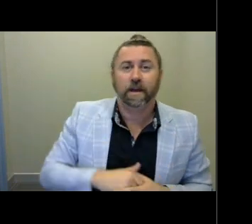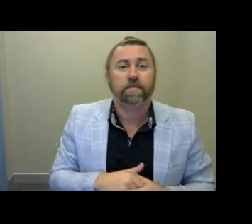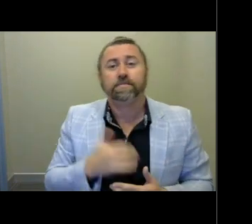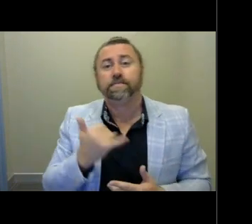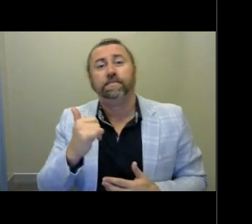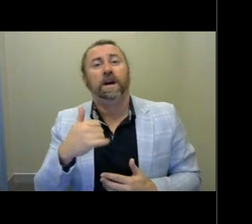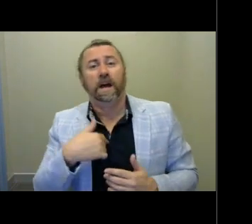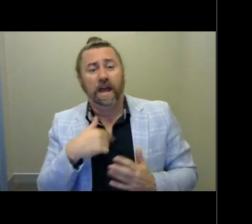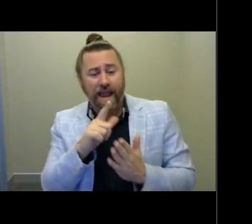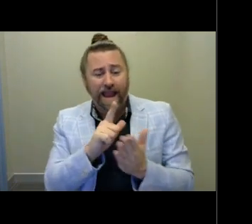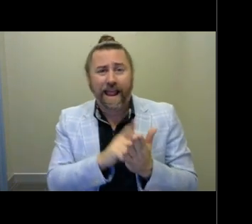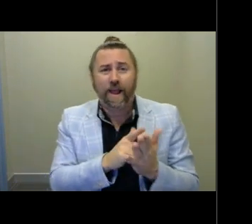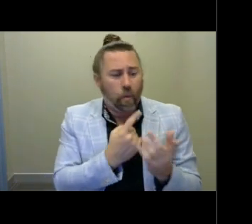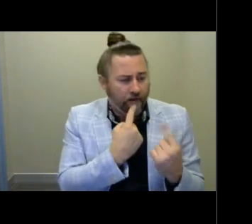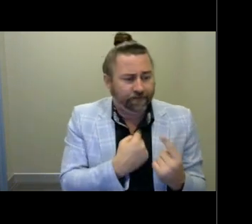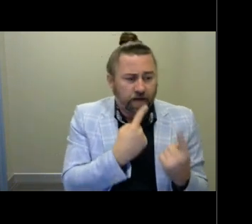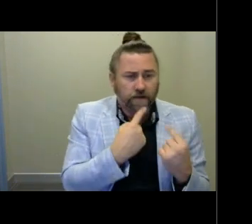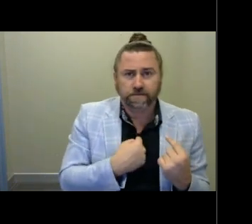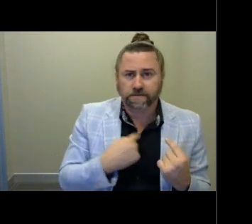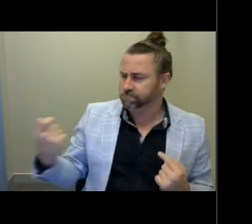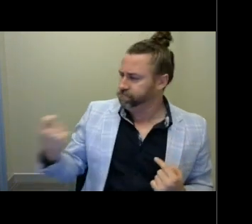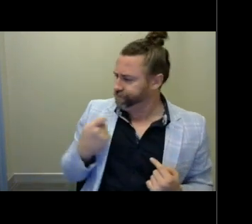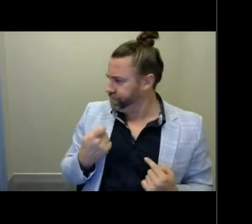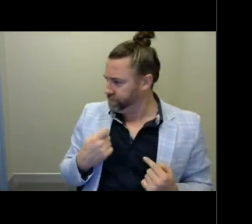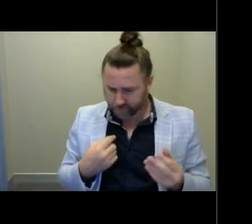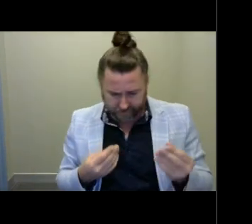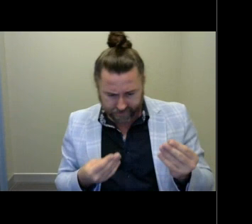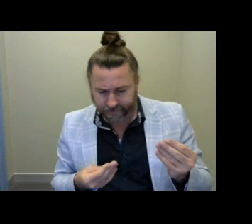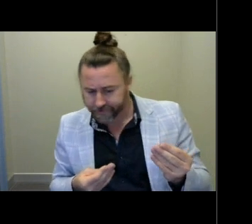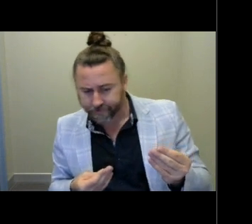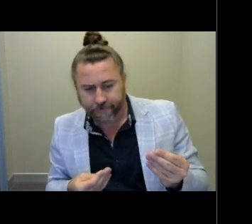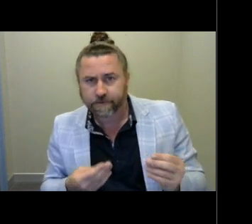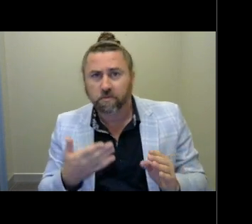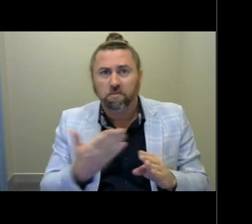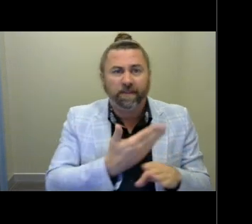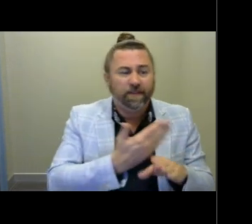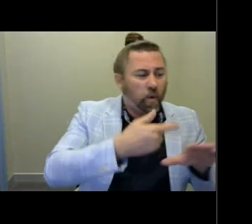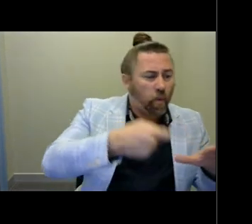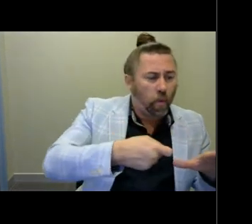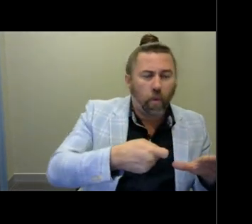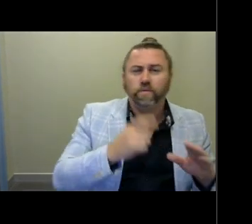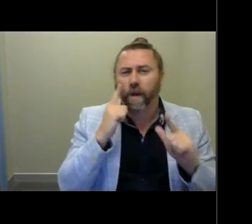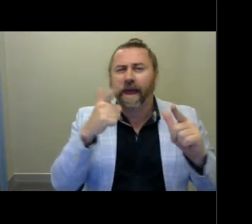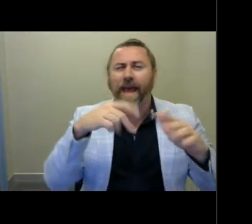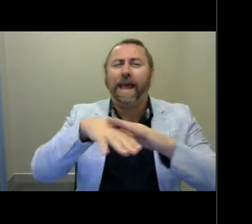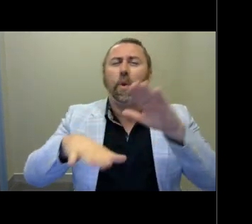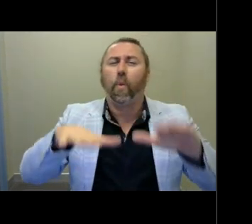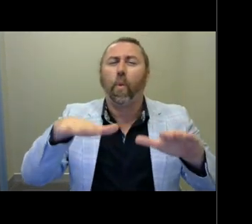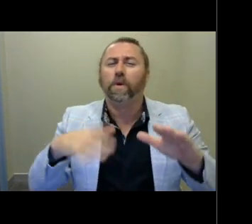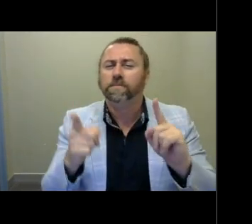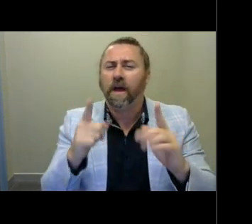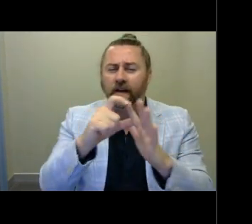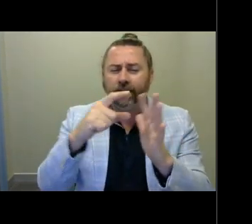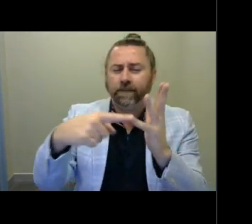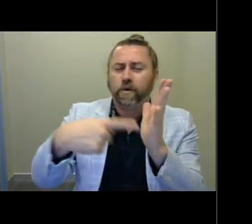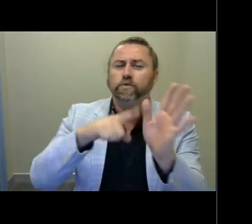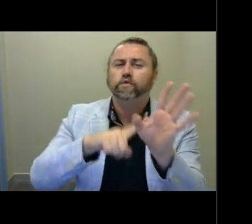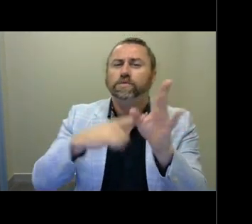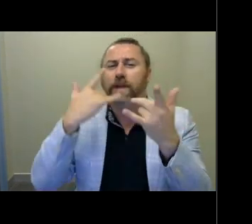advice either before court or speaking to a duty lawyer for free at court on the day,